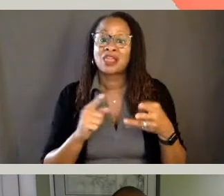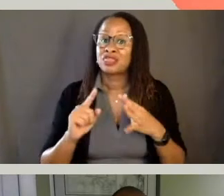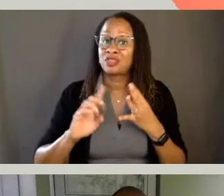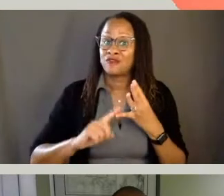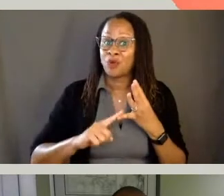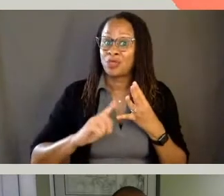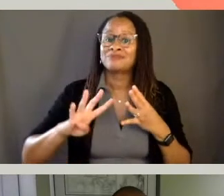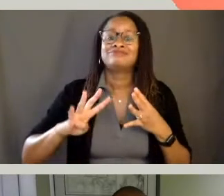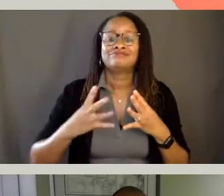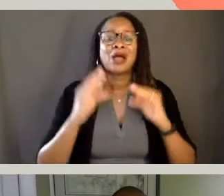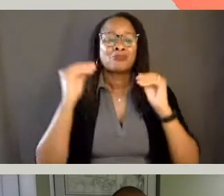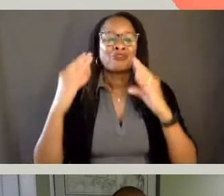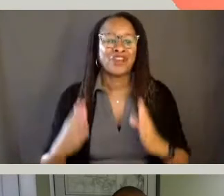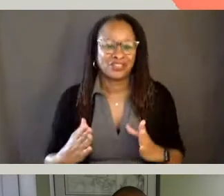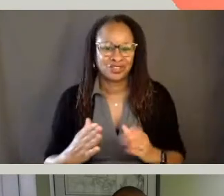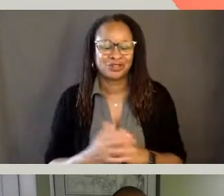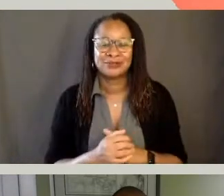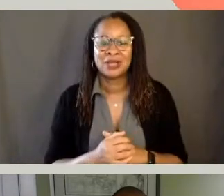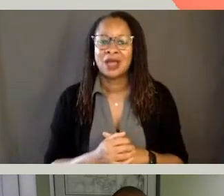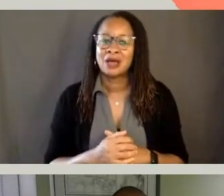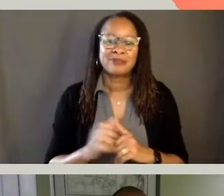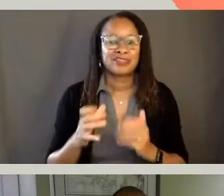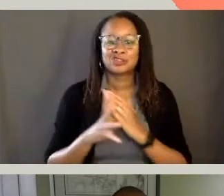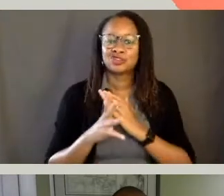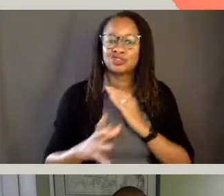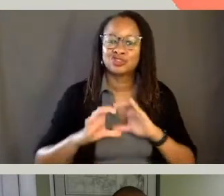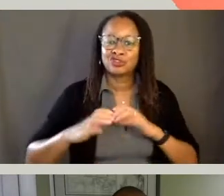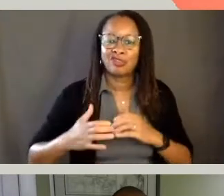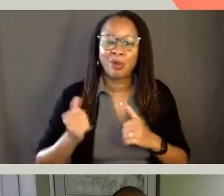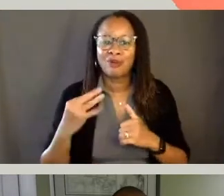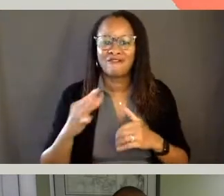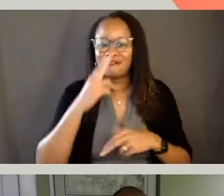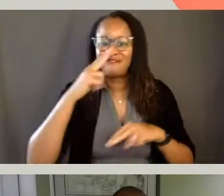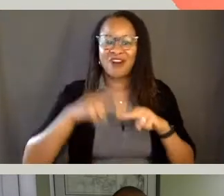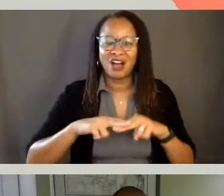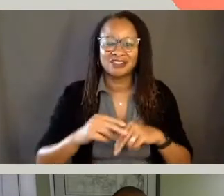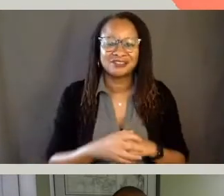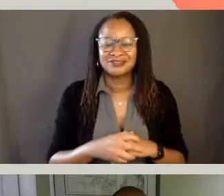But they're like a load of fun because like we braided them into the story